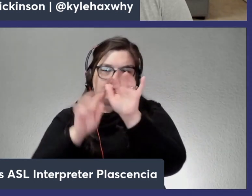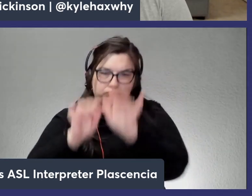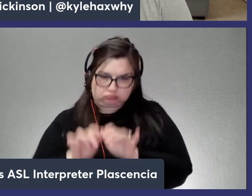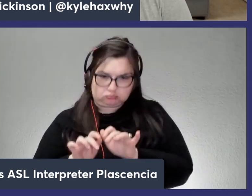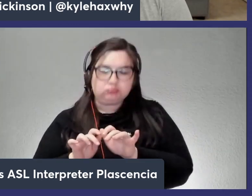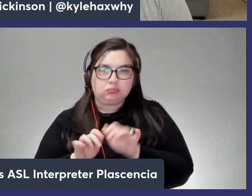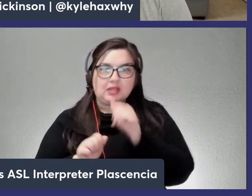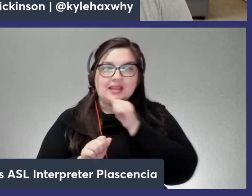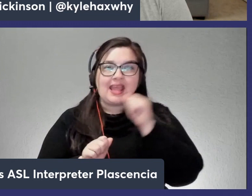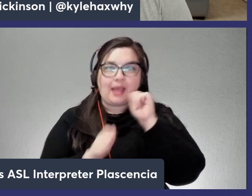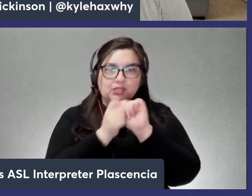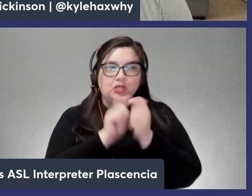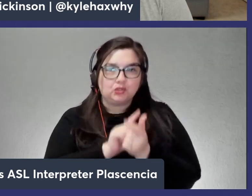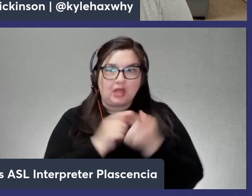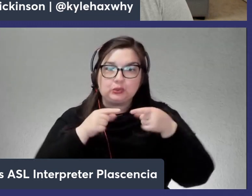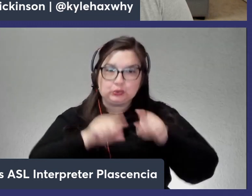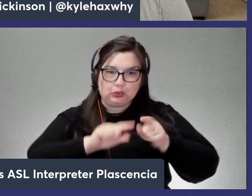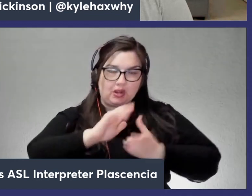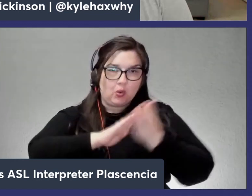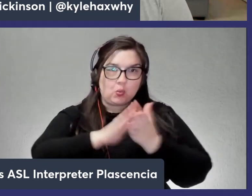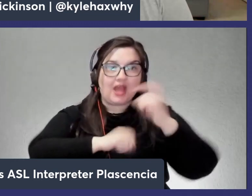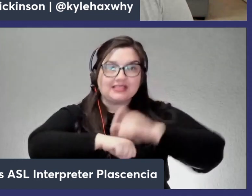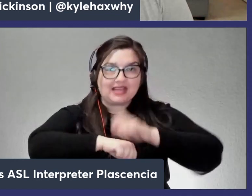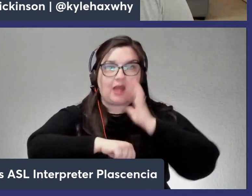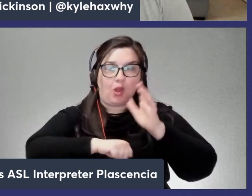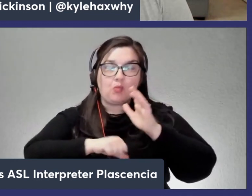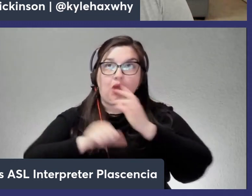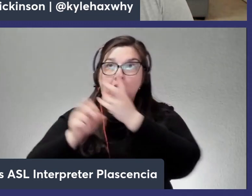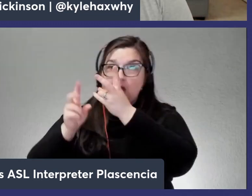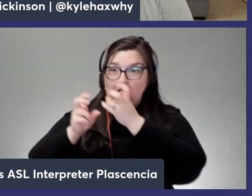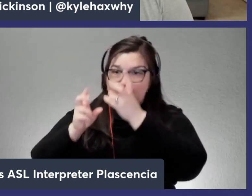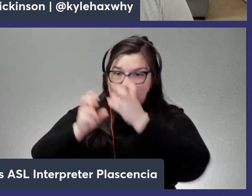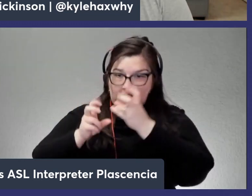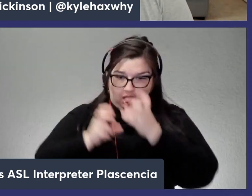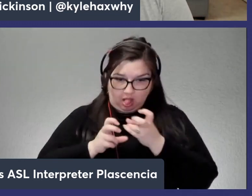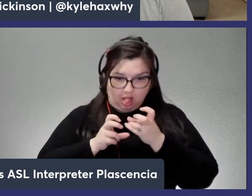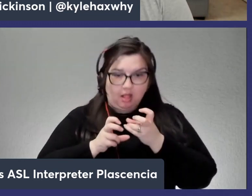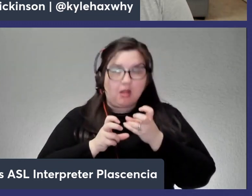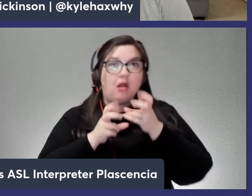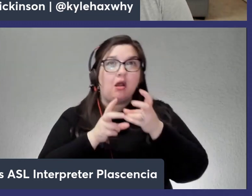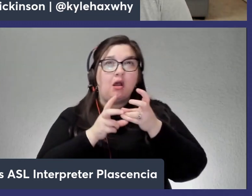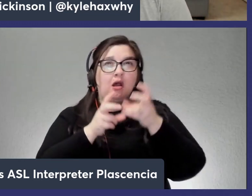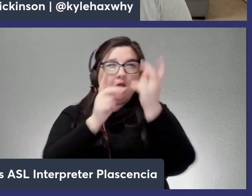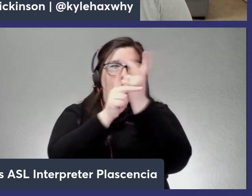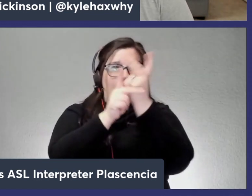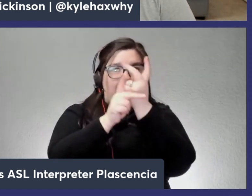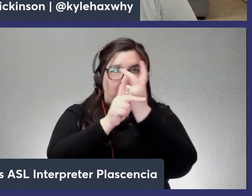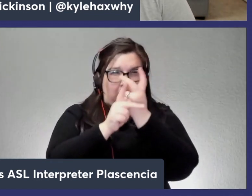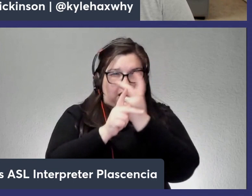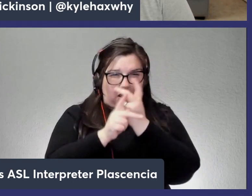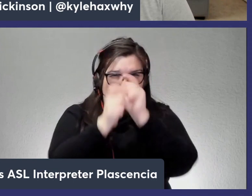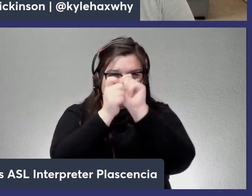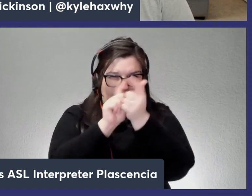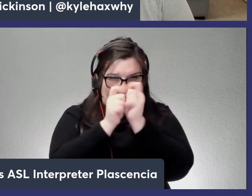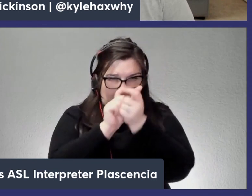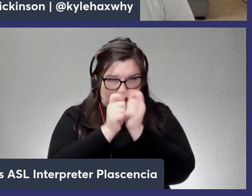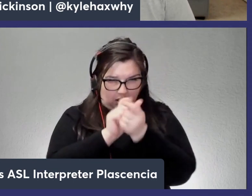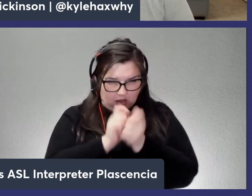during run time, reads from your input data, understands how you expect certain translations to happen,